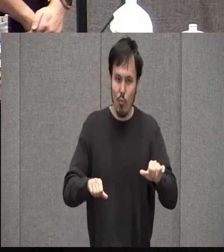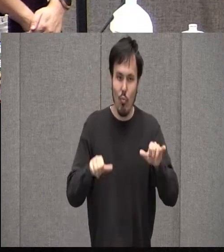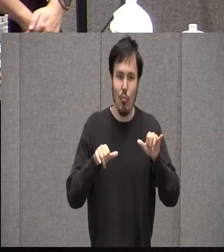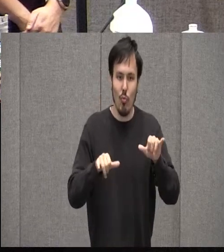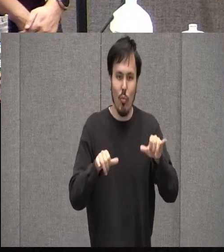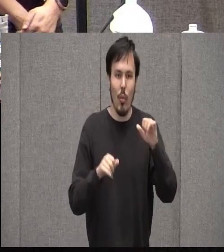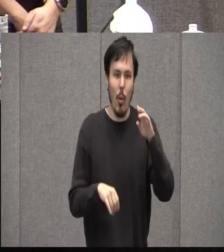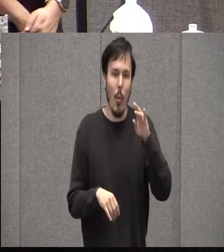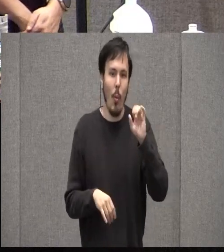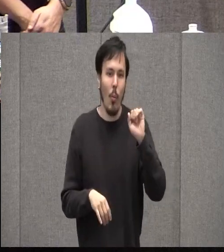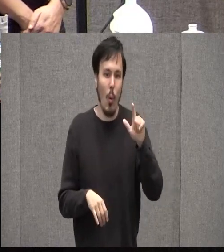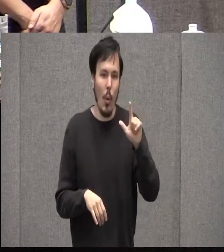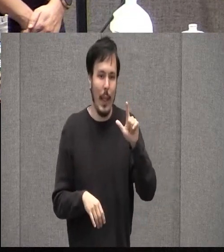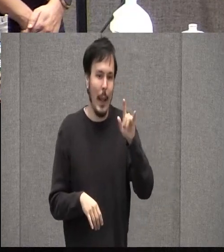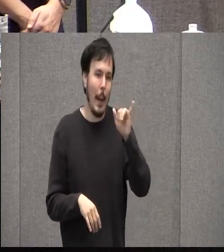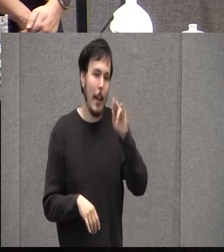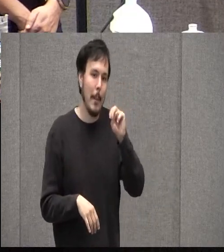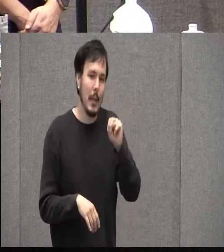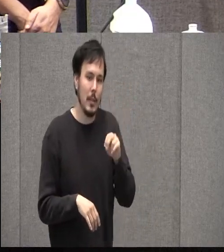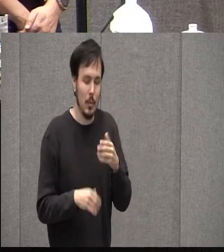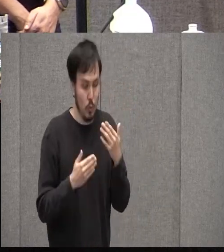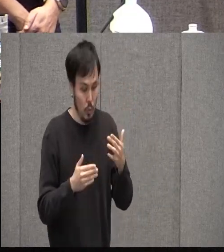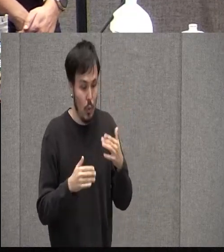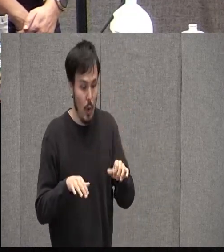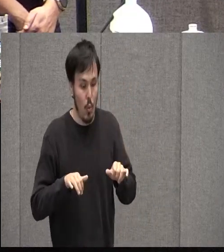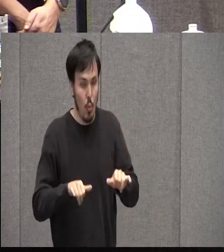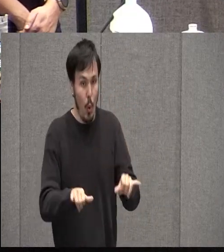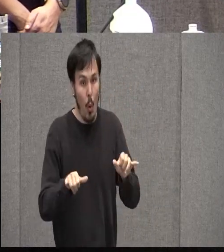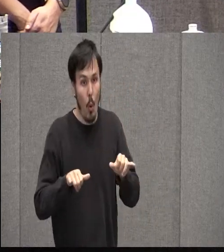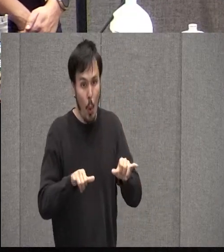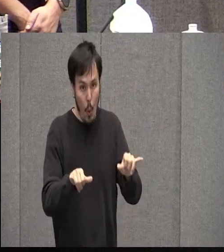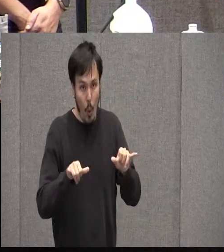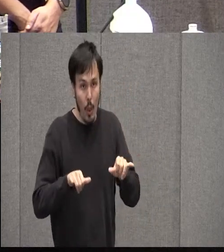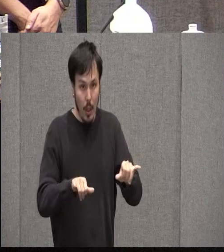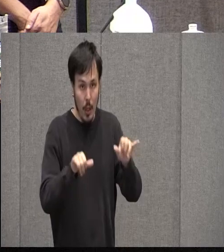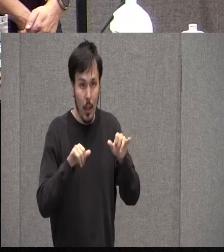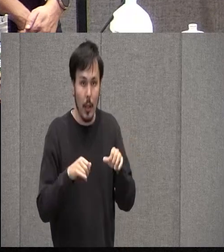So you would roll out your dough until it gets kinda thin,